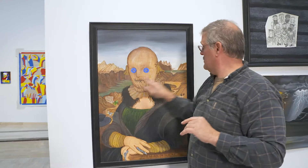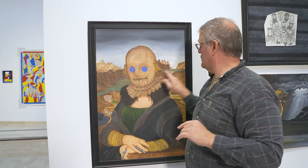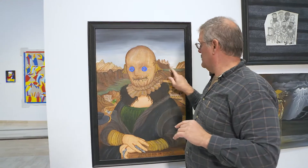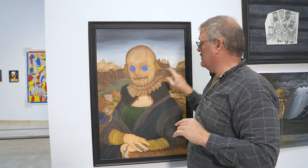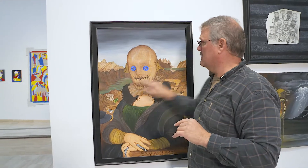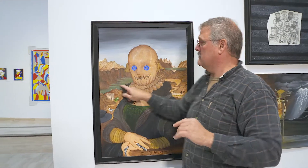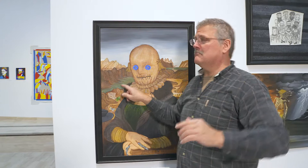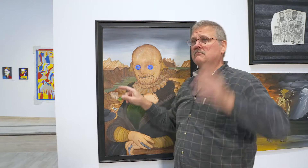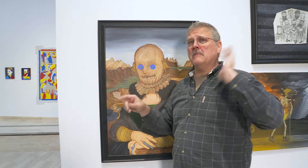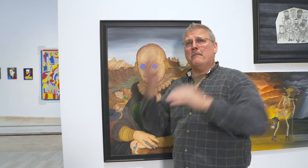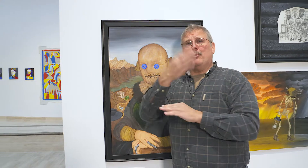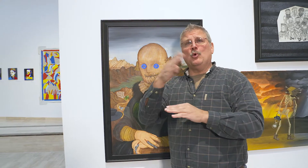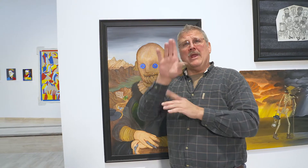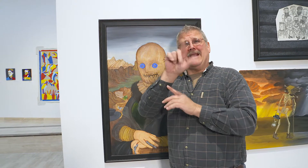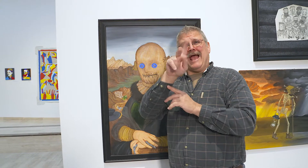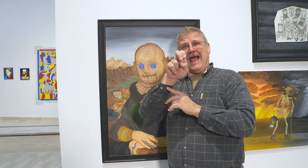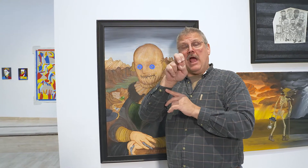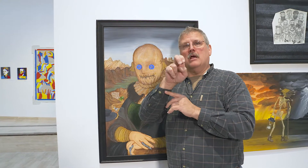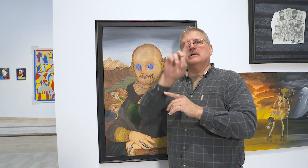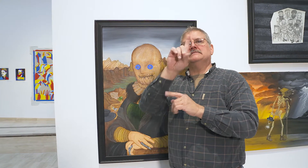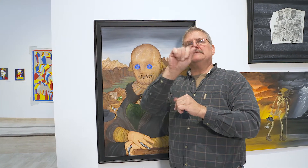In the background is a blue lake and a dam